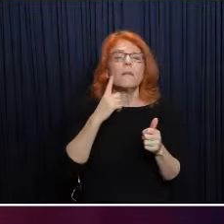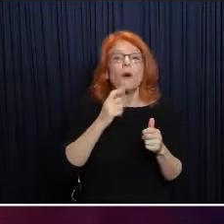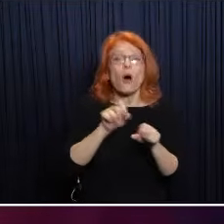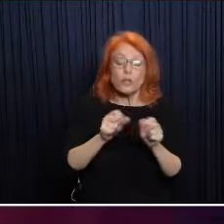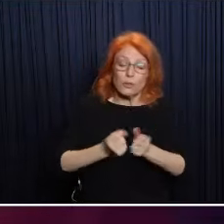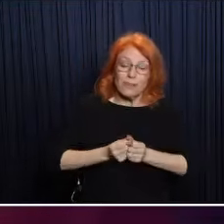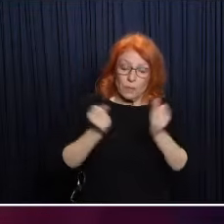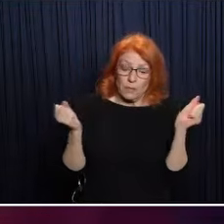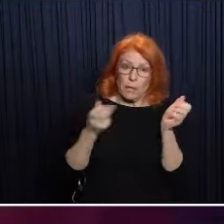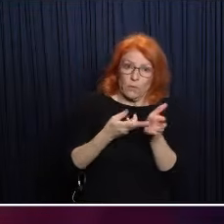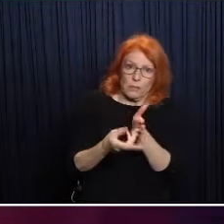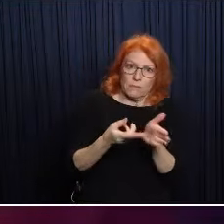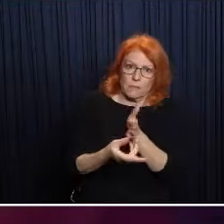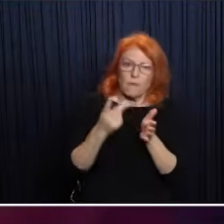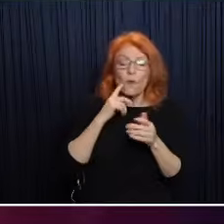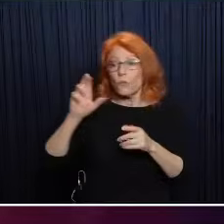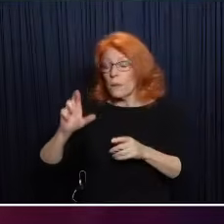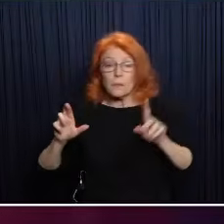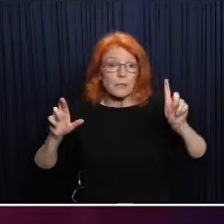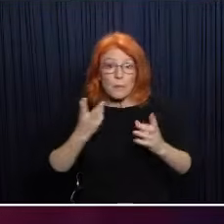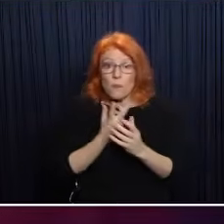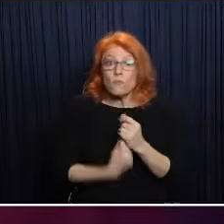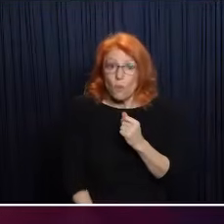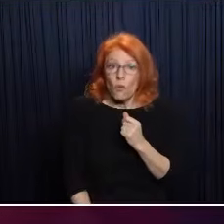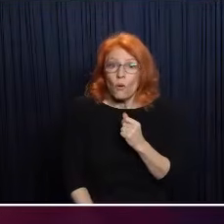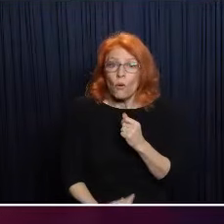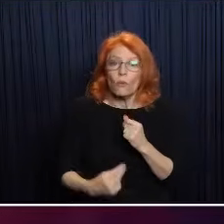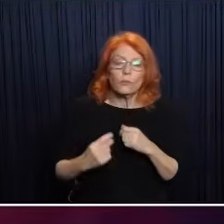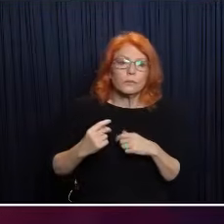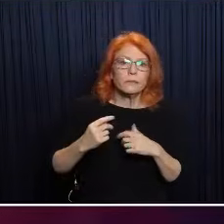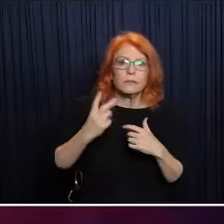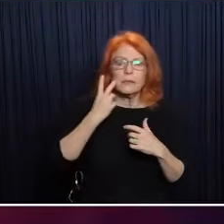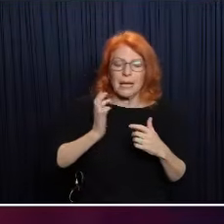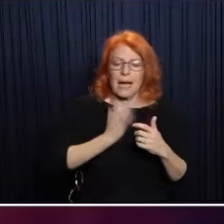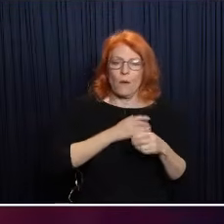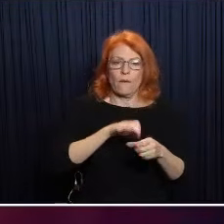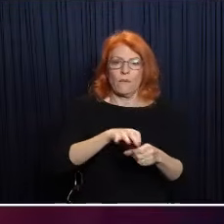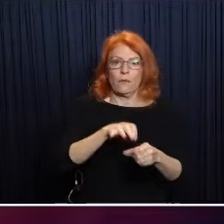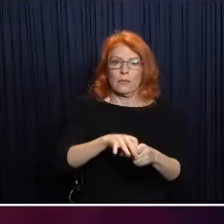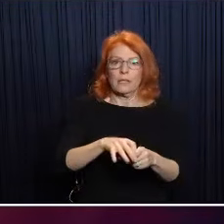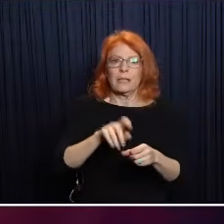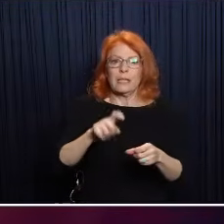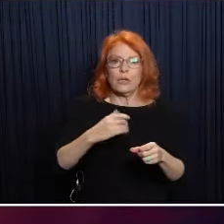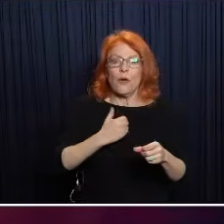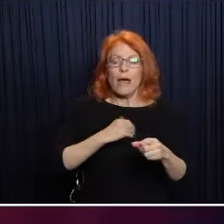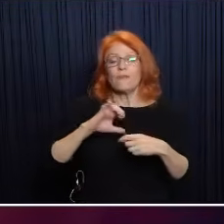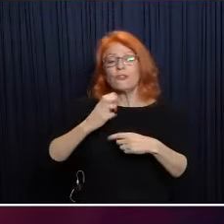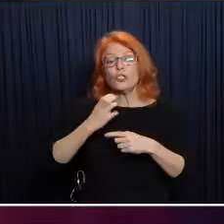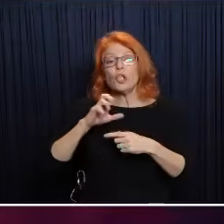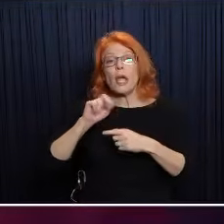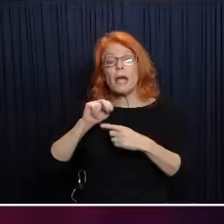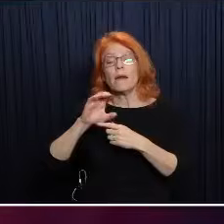I DON'T HAVE AN ISSUE SHOWING I.D. TO VOTE. WE SHOULD HAVE TRANSPARENCY FOR BOTH REPUBLICANS AND DEMOCRATS